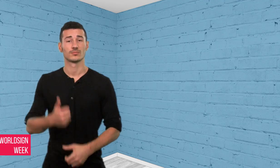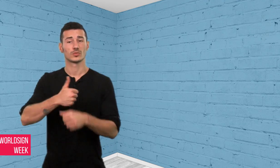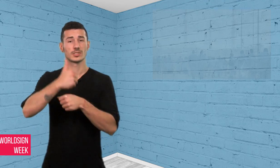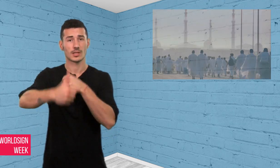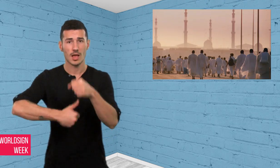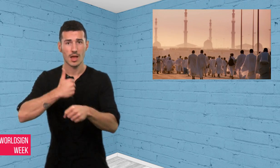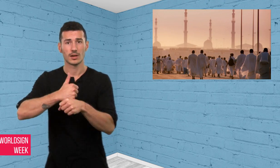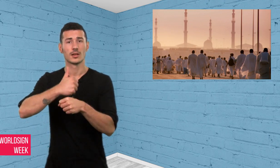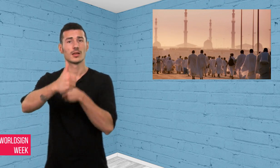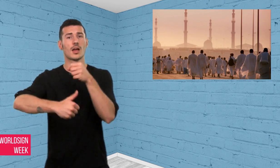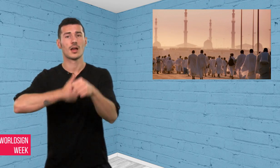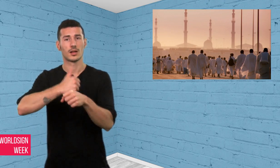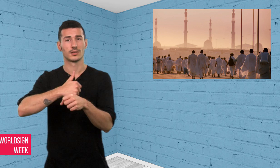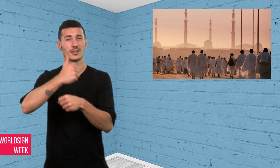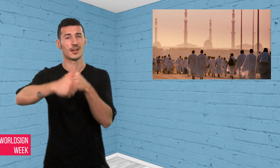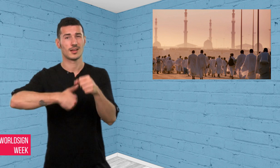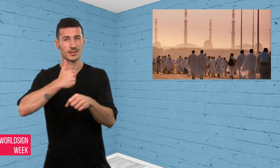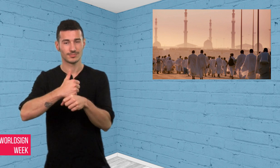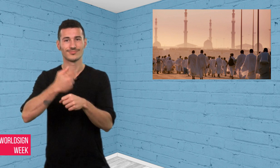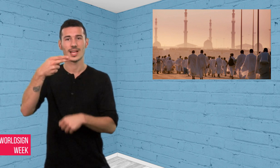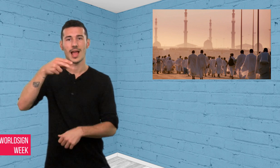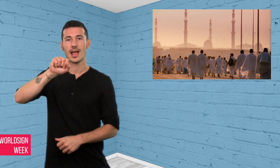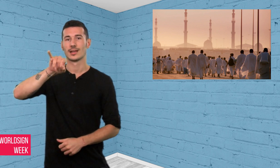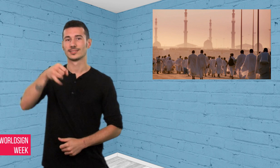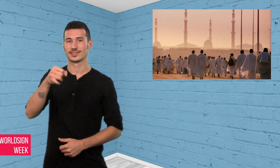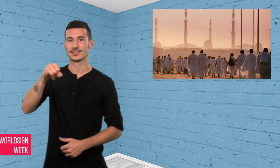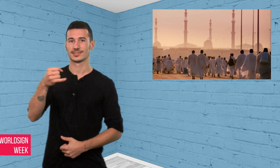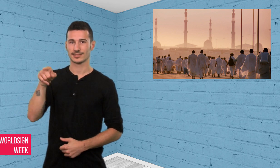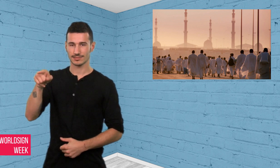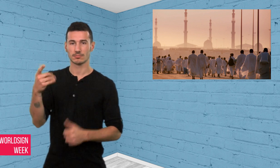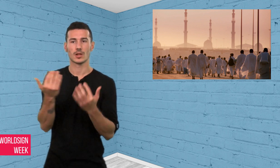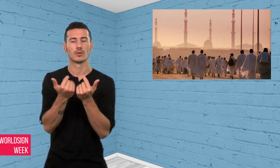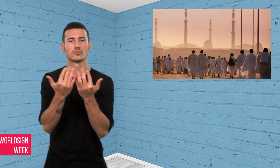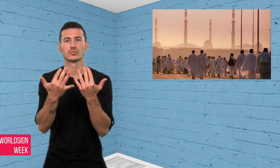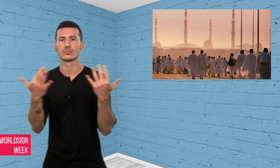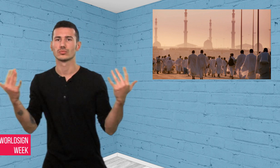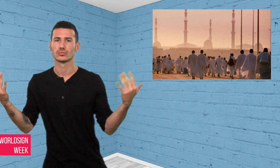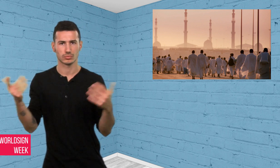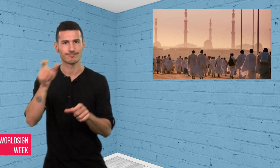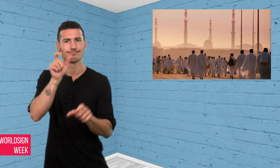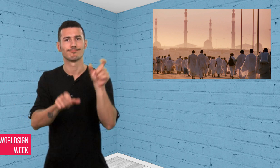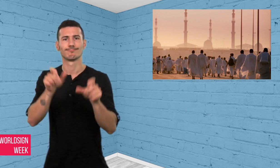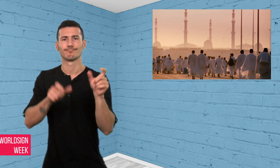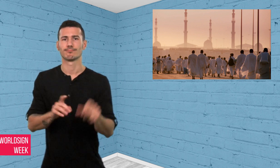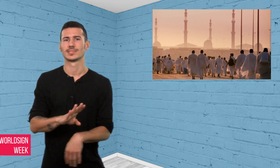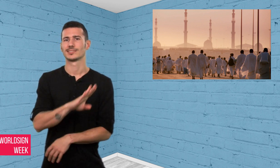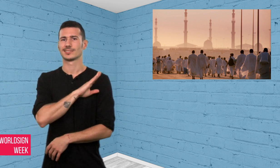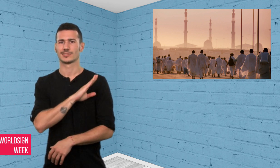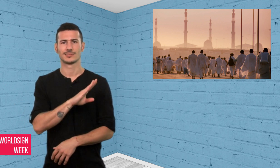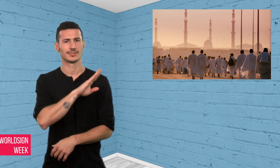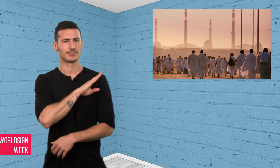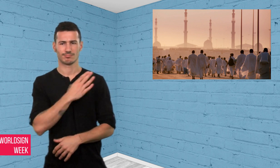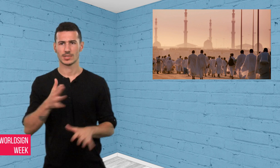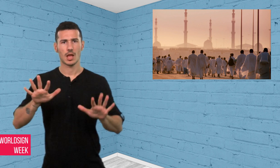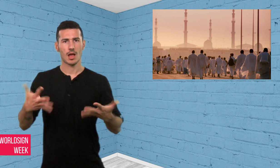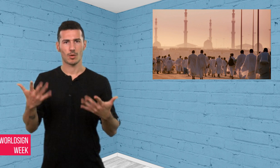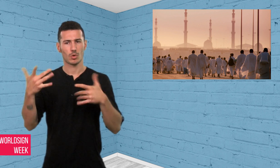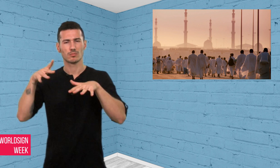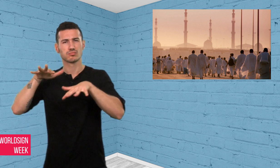Every year Hajj many people died from human stampedes and other causes.